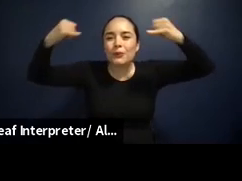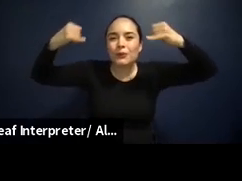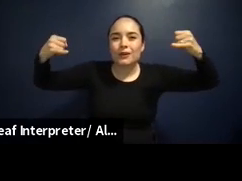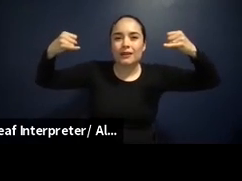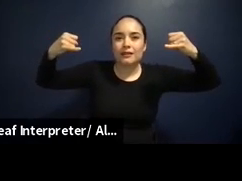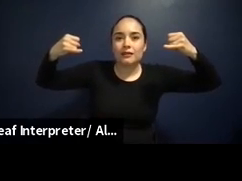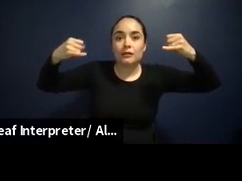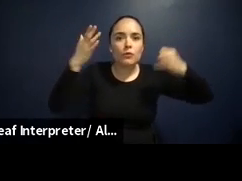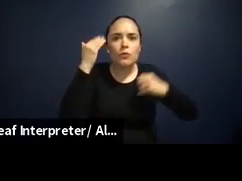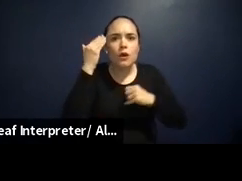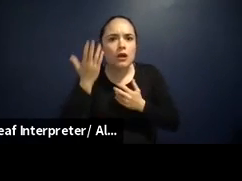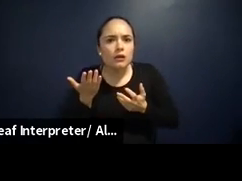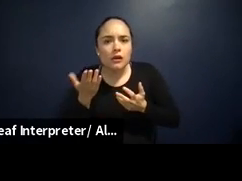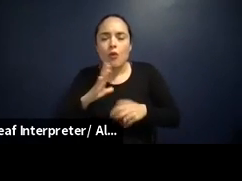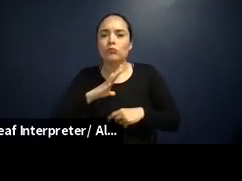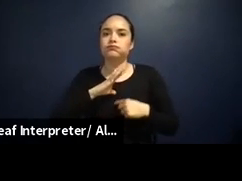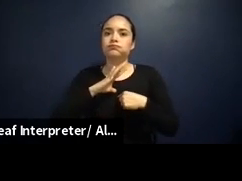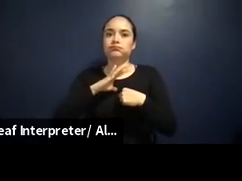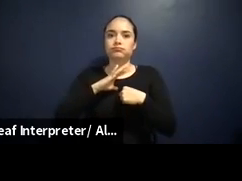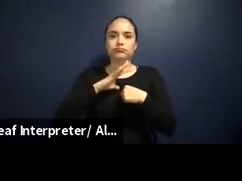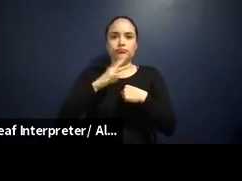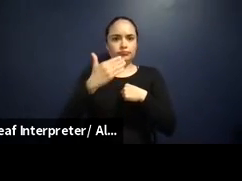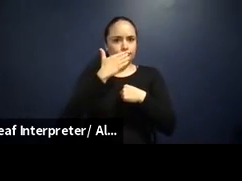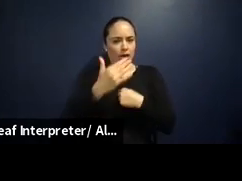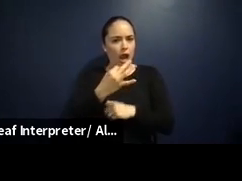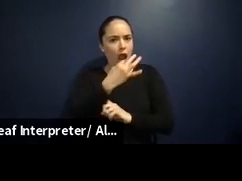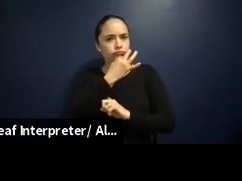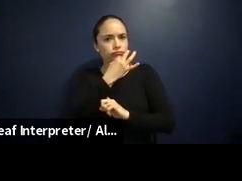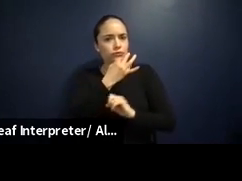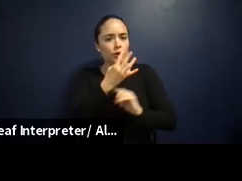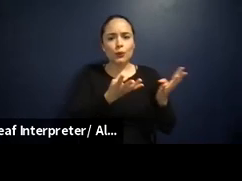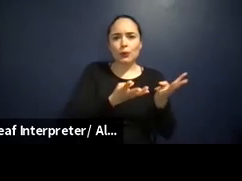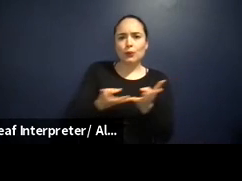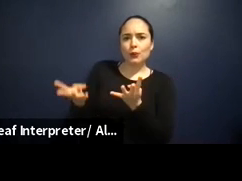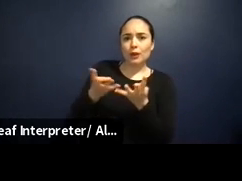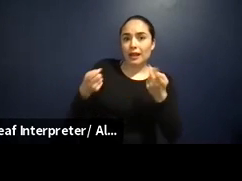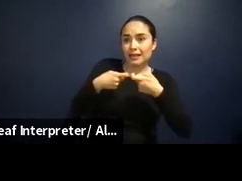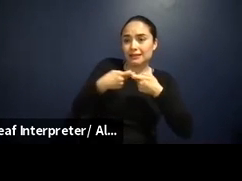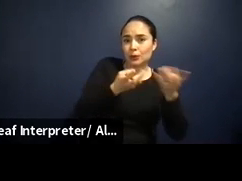ability to transmit electricity through it, so that's what copper wires, how you turn on